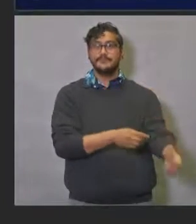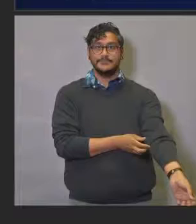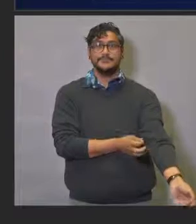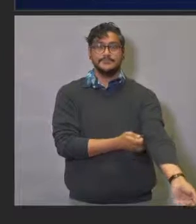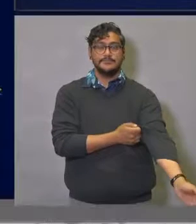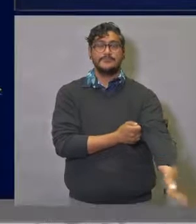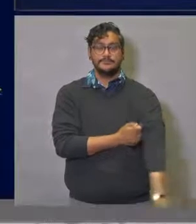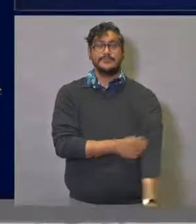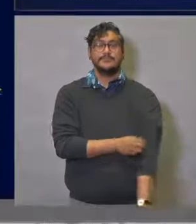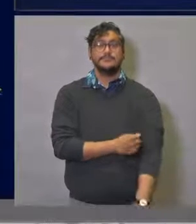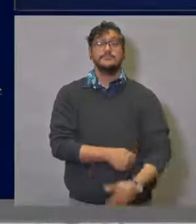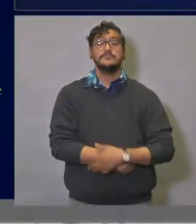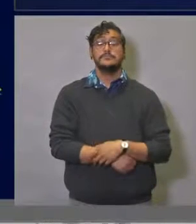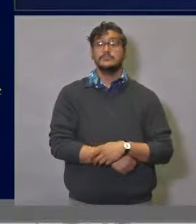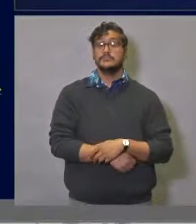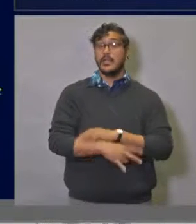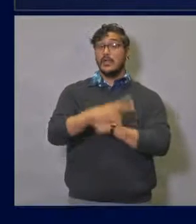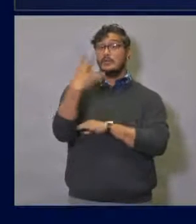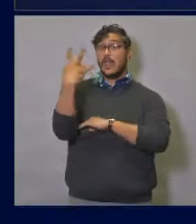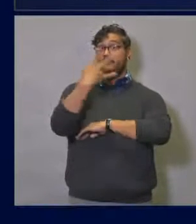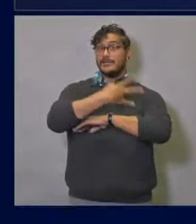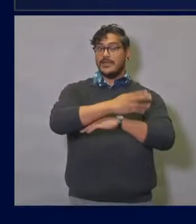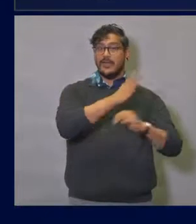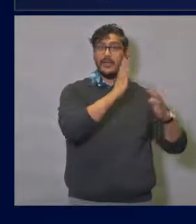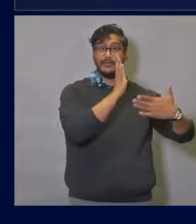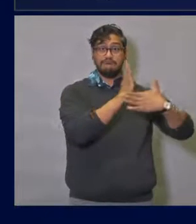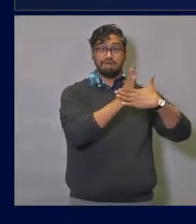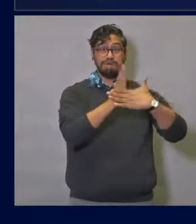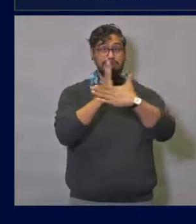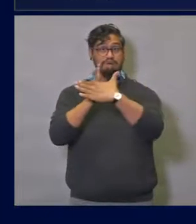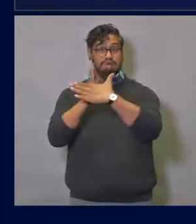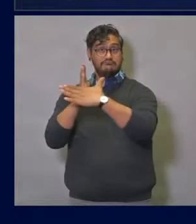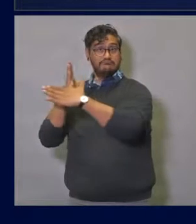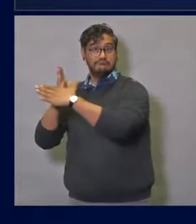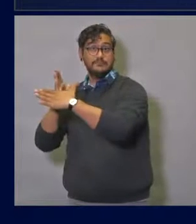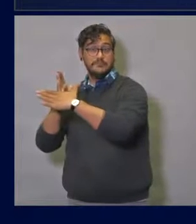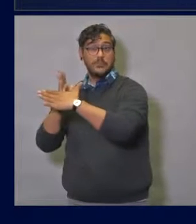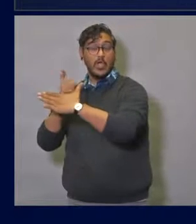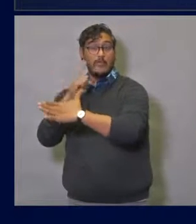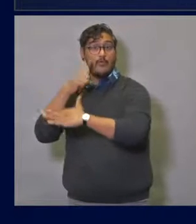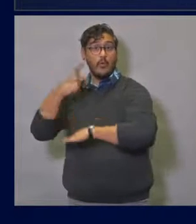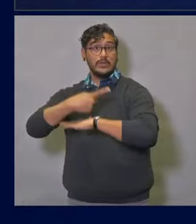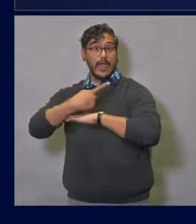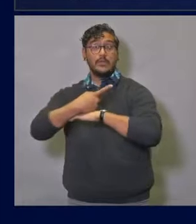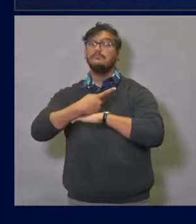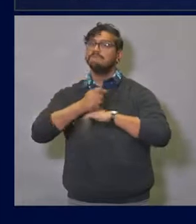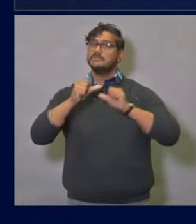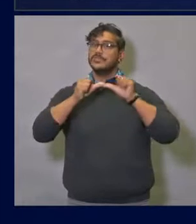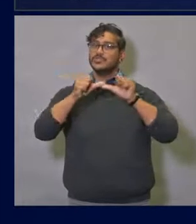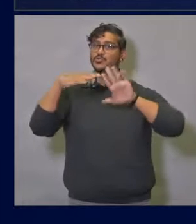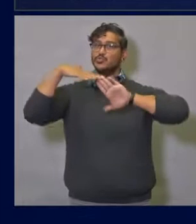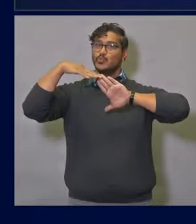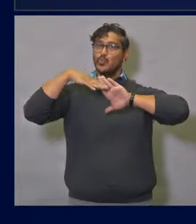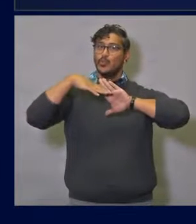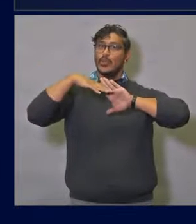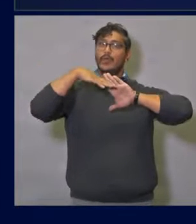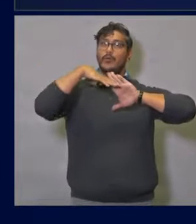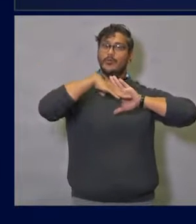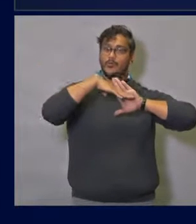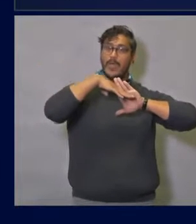I WILL TAKE THE NEXT SLIDE.